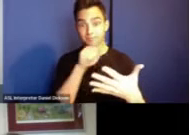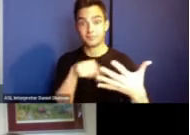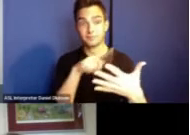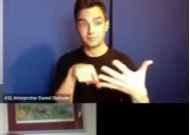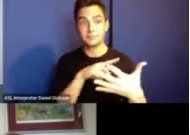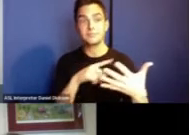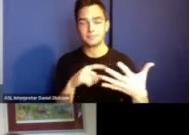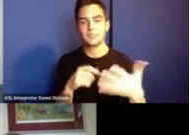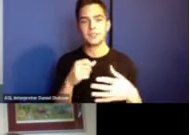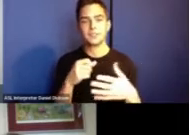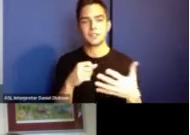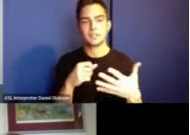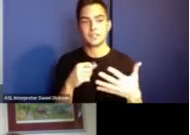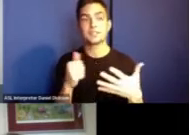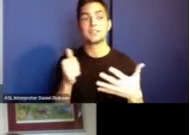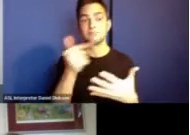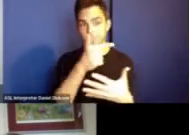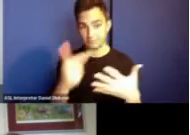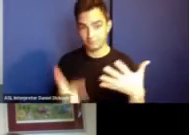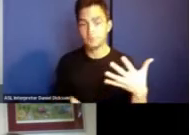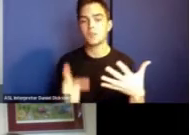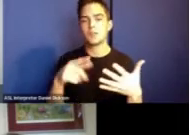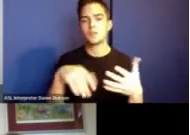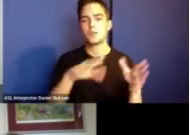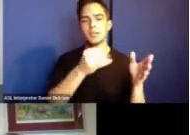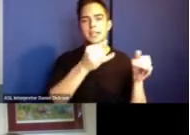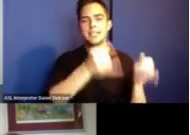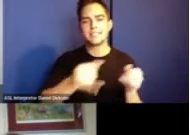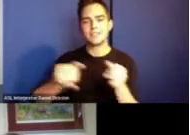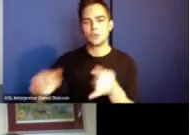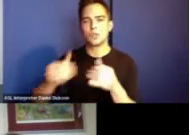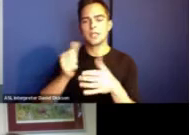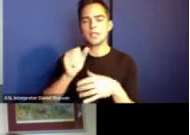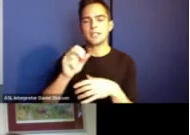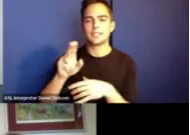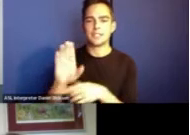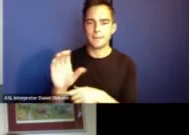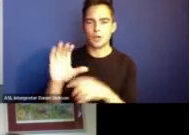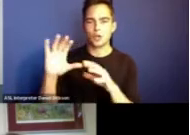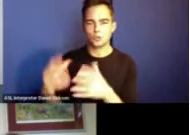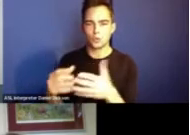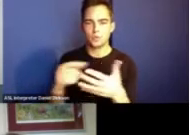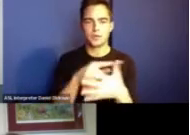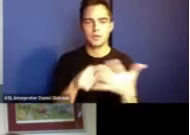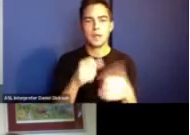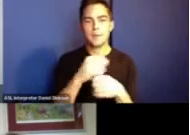affordable housing, employment, those are all into individual subgroups, made up of state agencies and people with direct